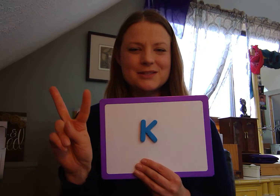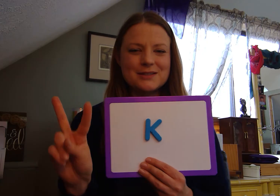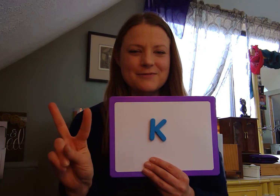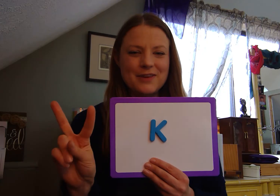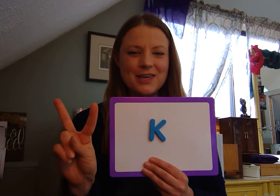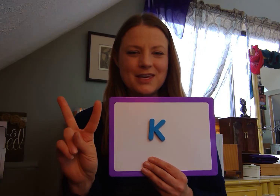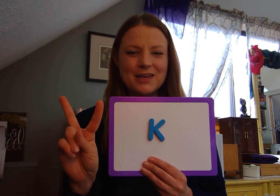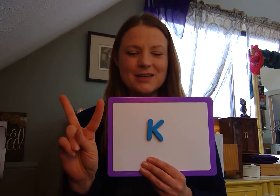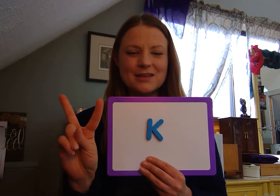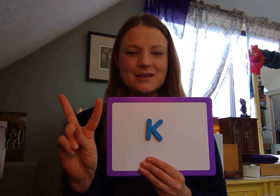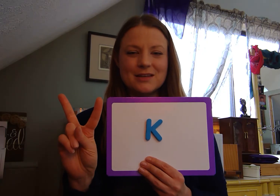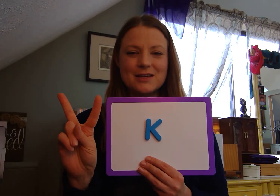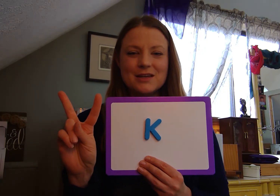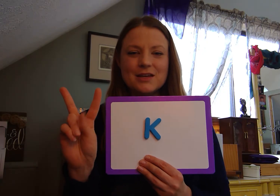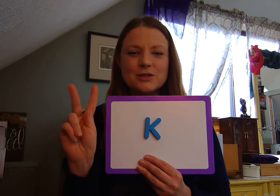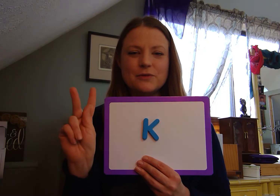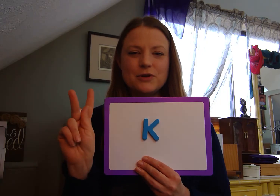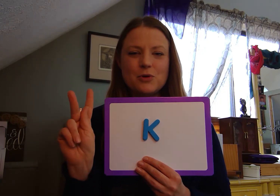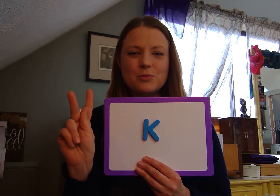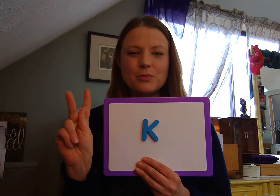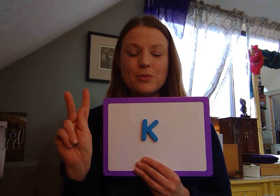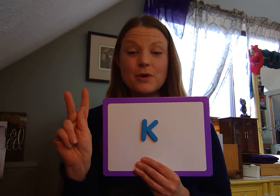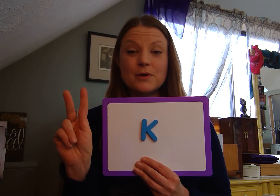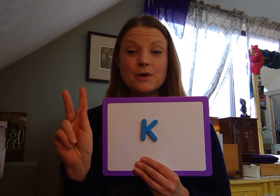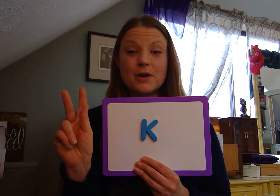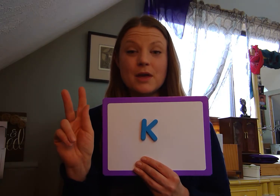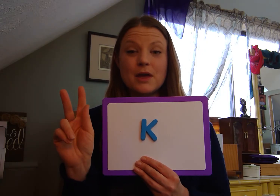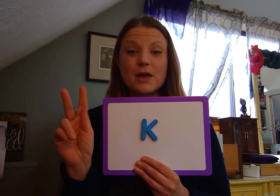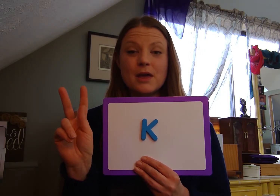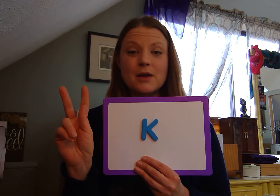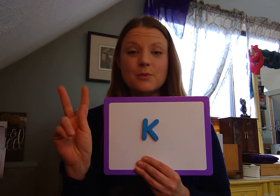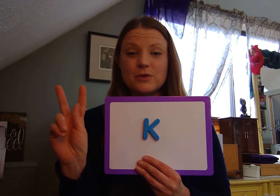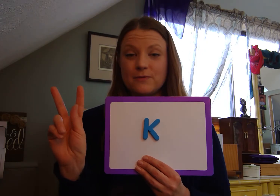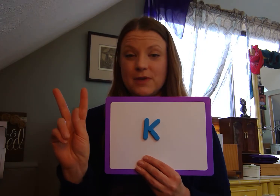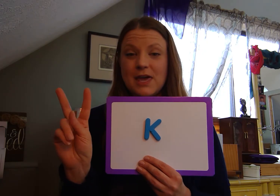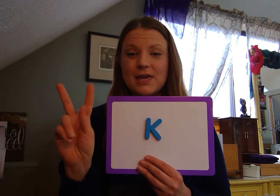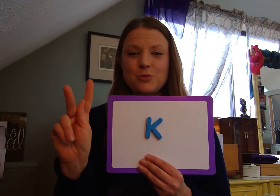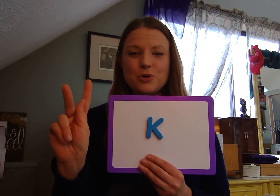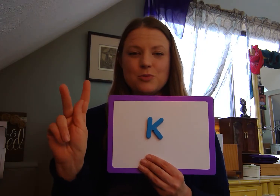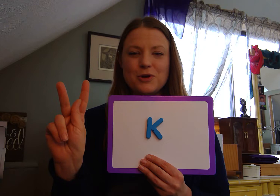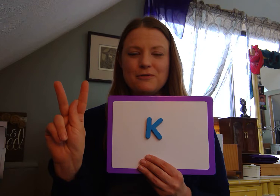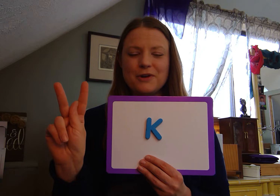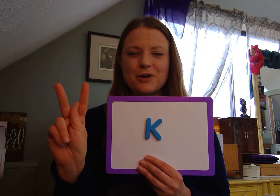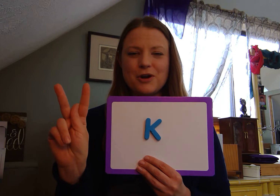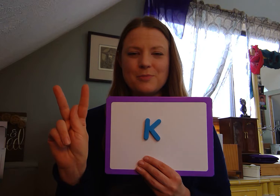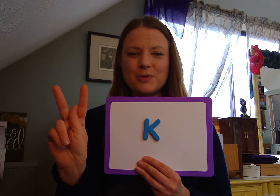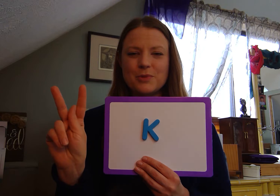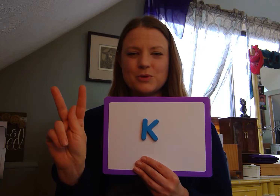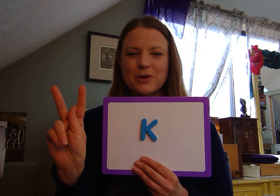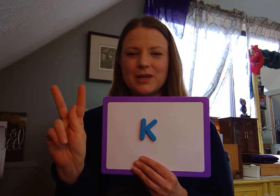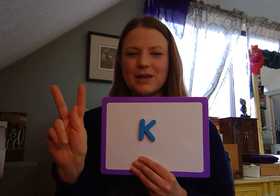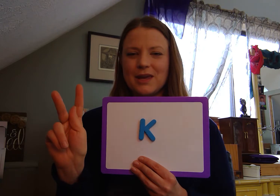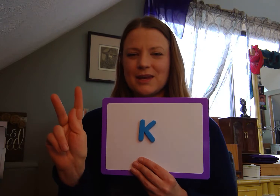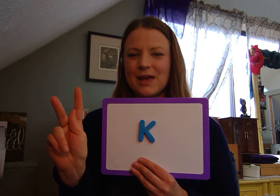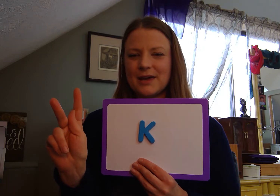this is "V" so if you don't okay you put your middle finger up in between and I